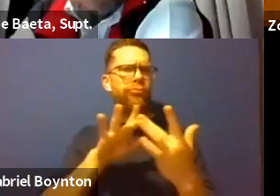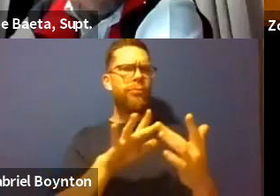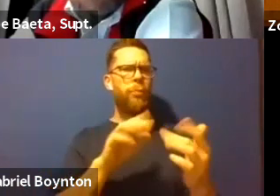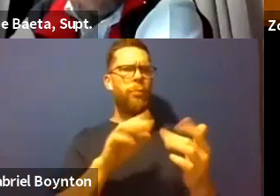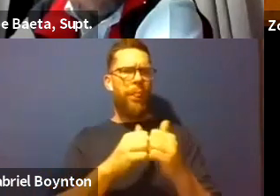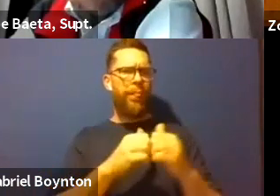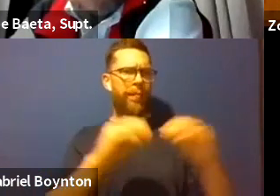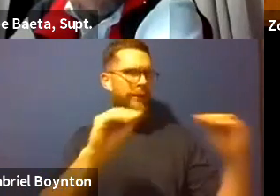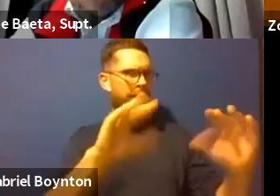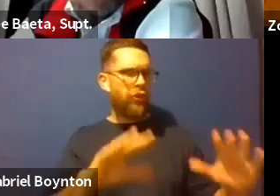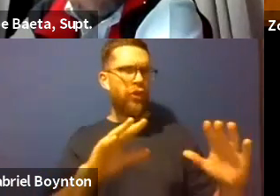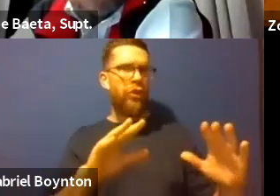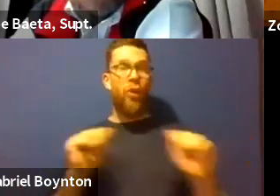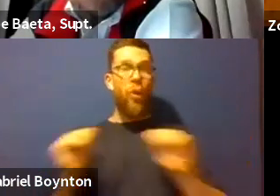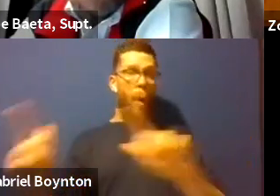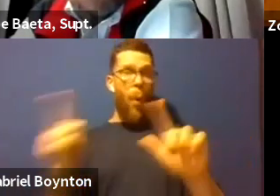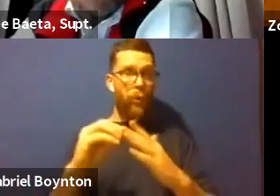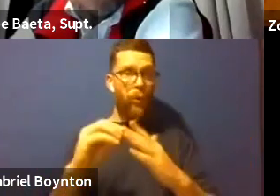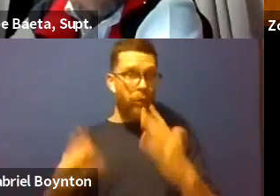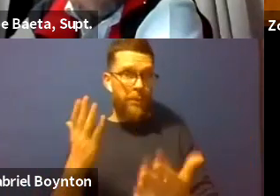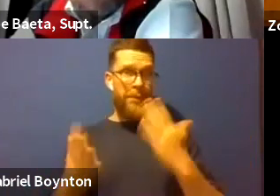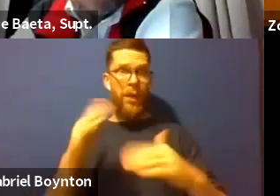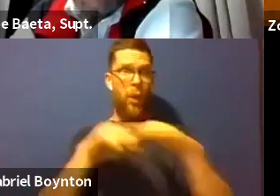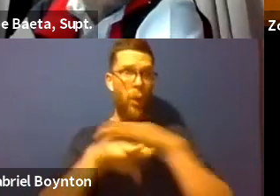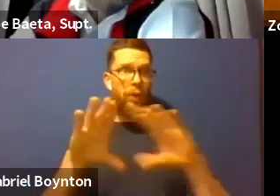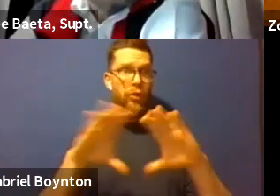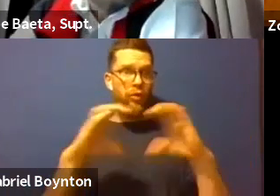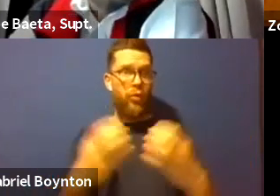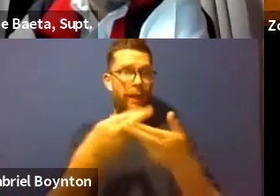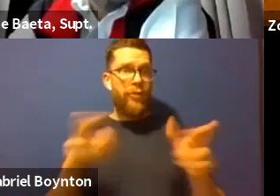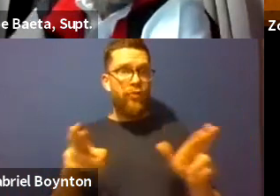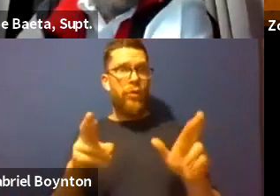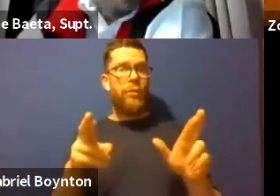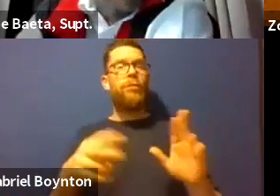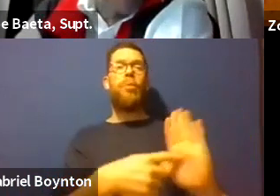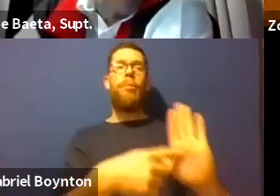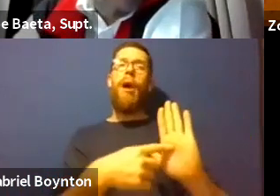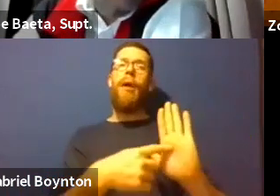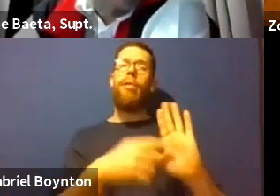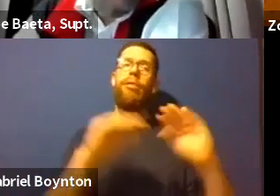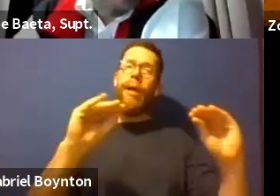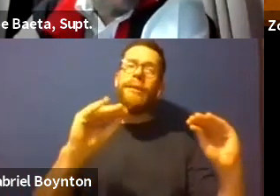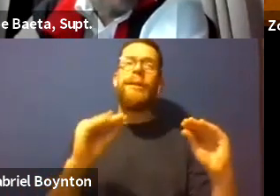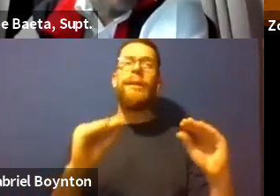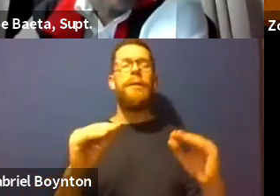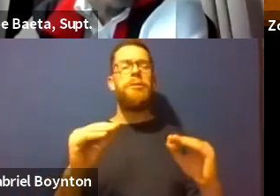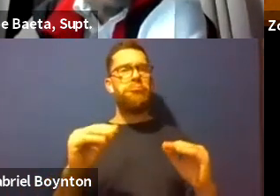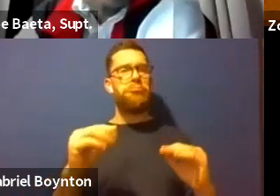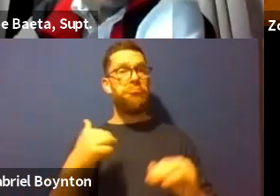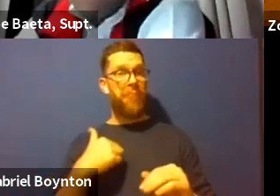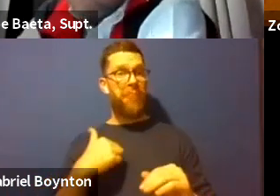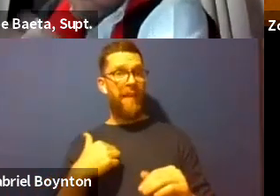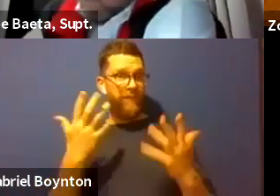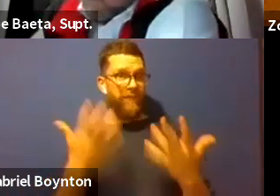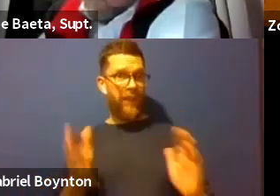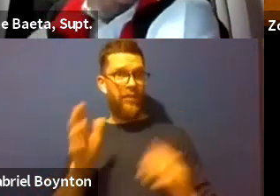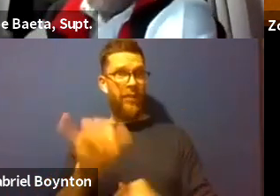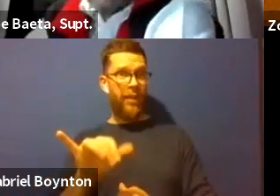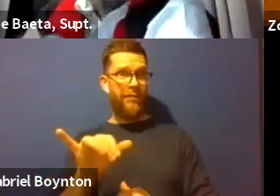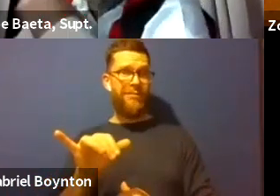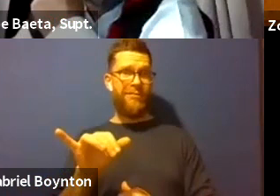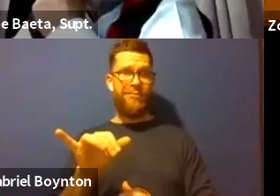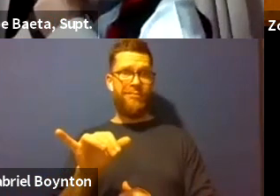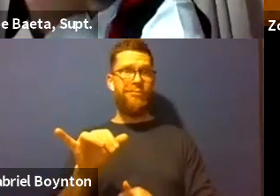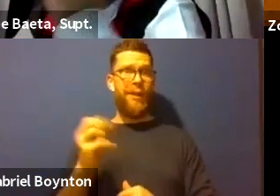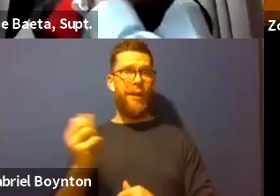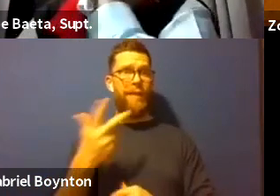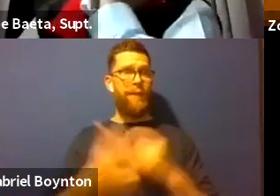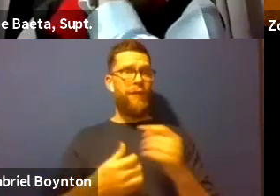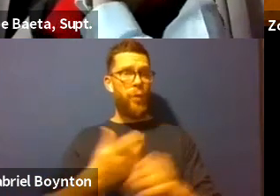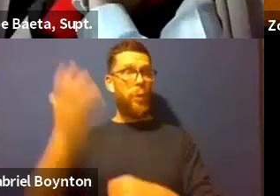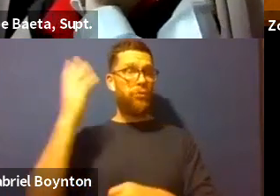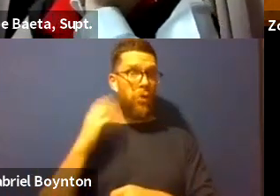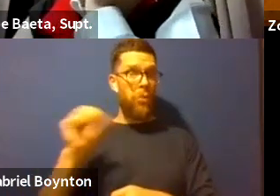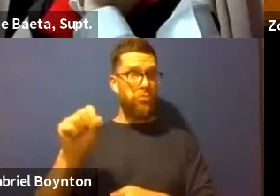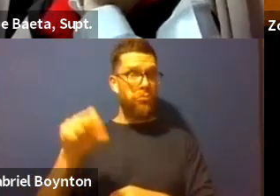Karen Winsper: And all students, perhaps going into classrooms and being able to model lessons I had done that at some point. Several years ago, started it with with different